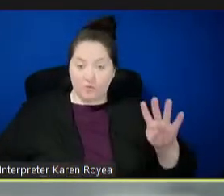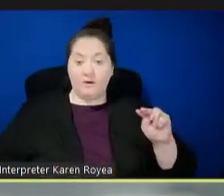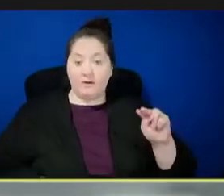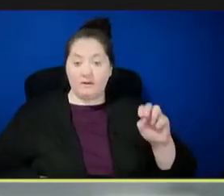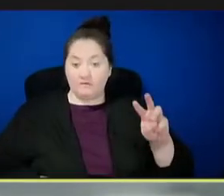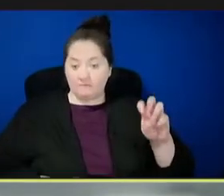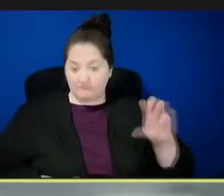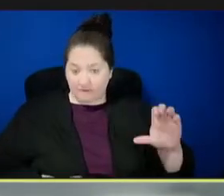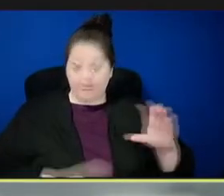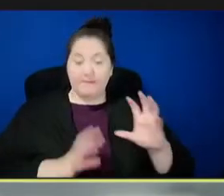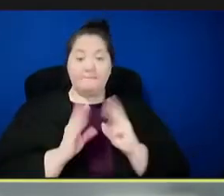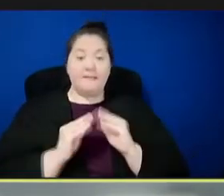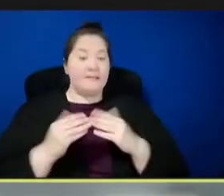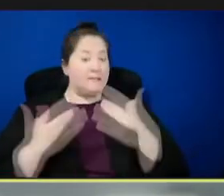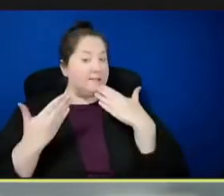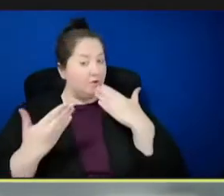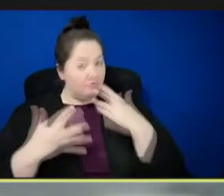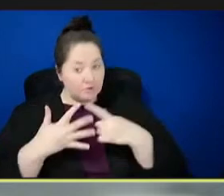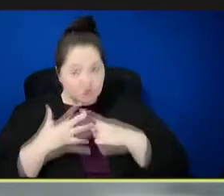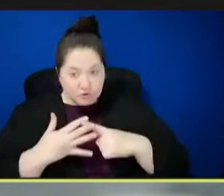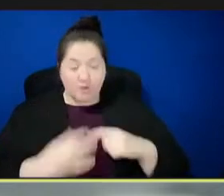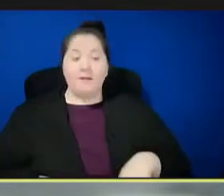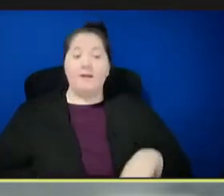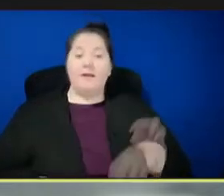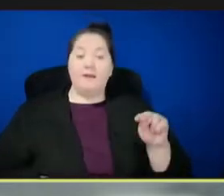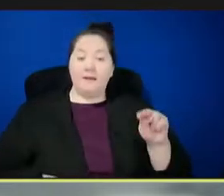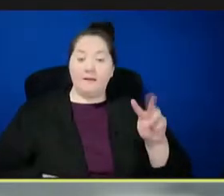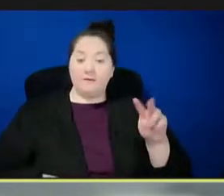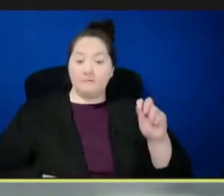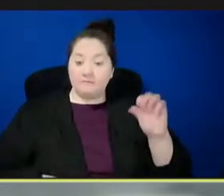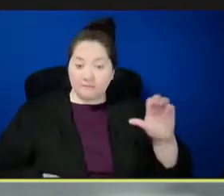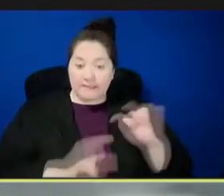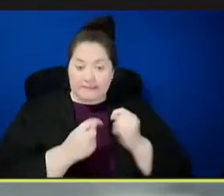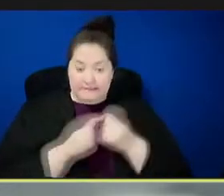for getting us started and to the NVAC team for its work in planning this meeting and